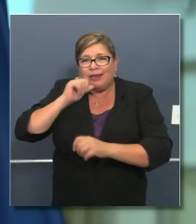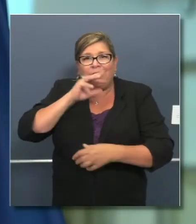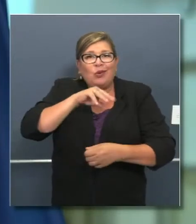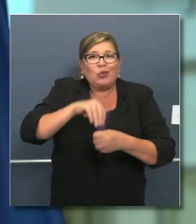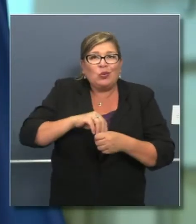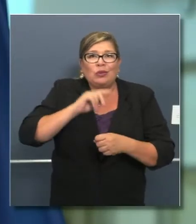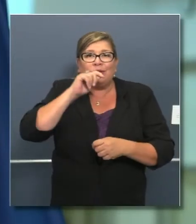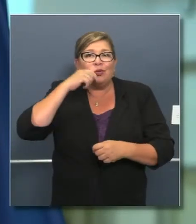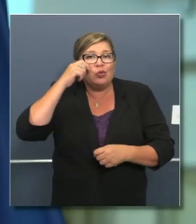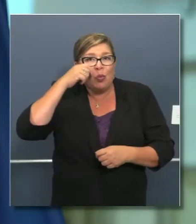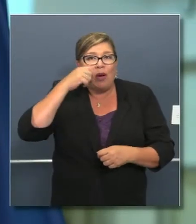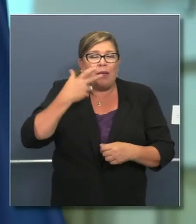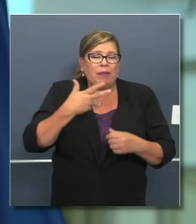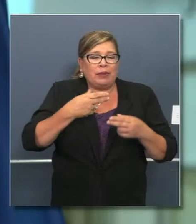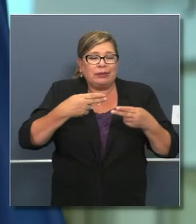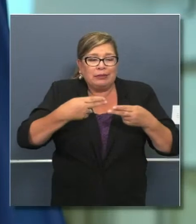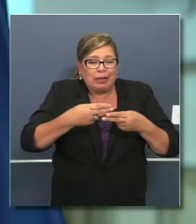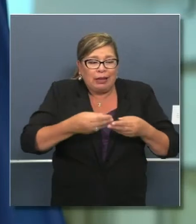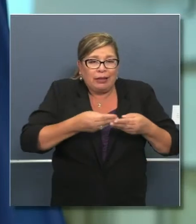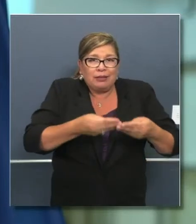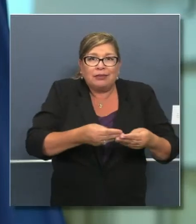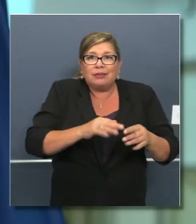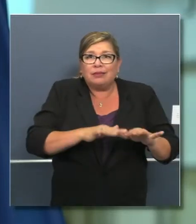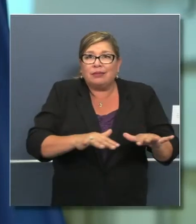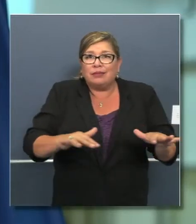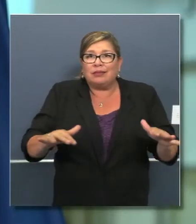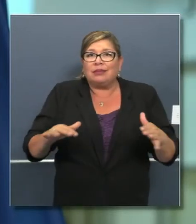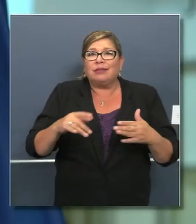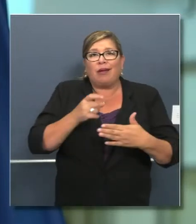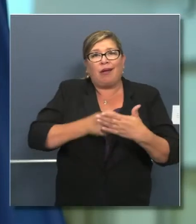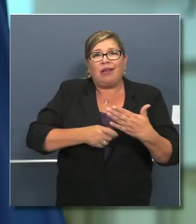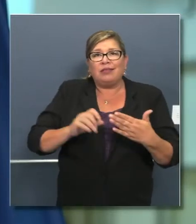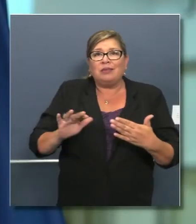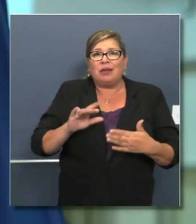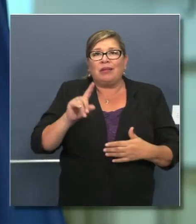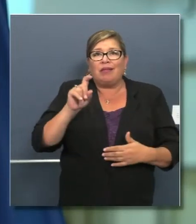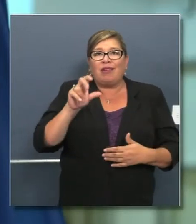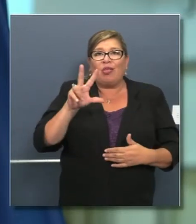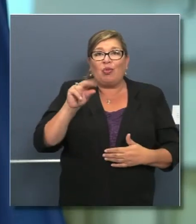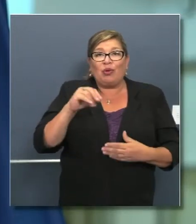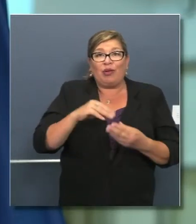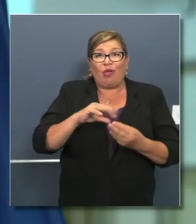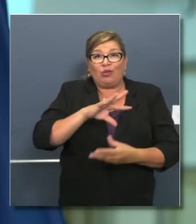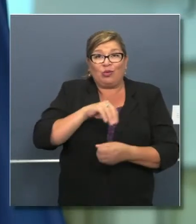whole thing it's north of a hundred and thirty dollars in many instances we have mobile testing